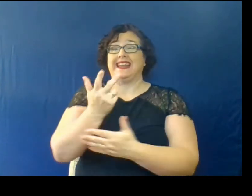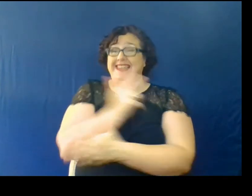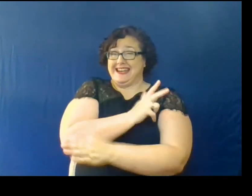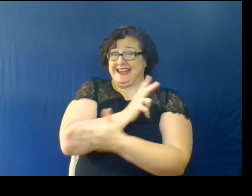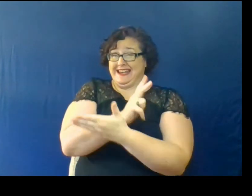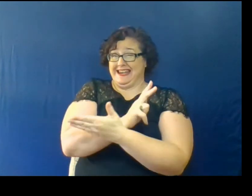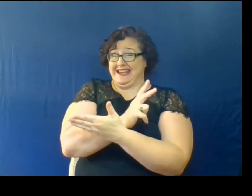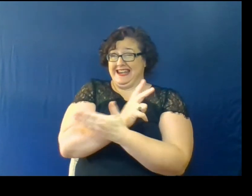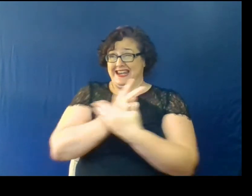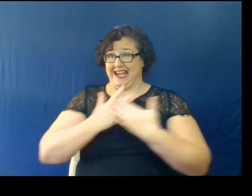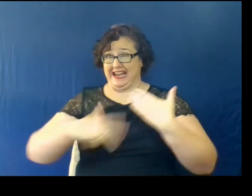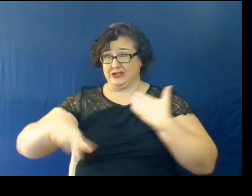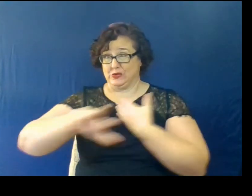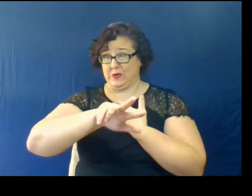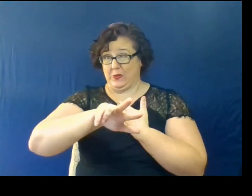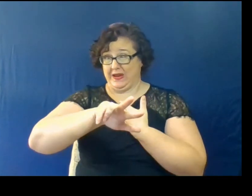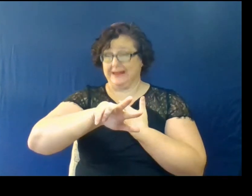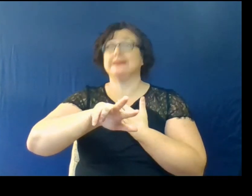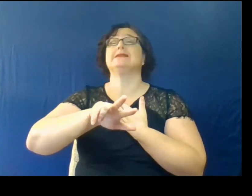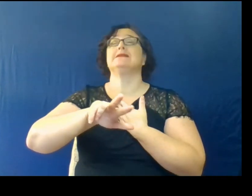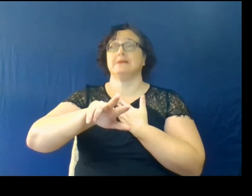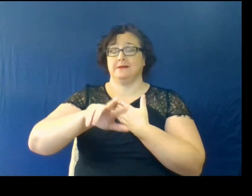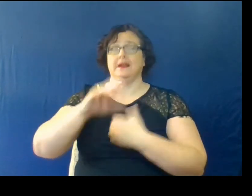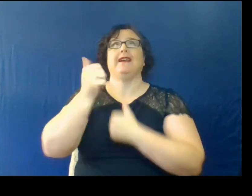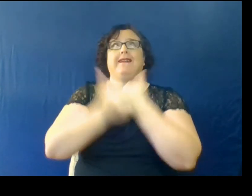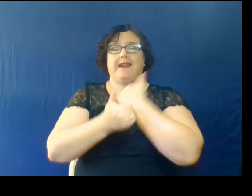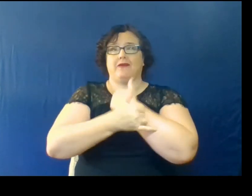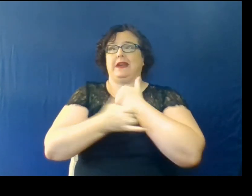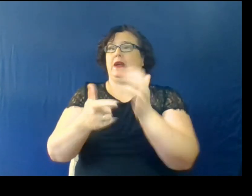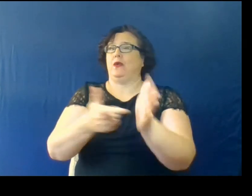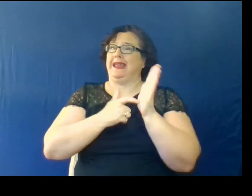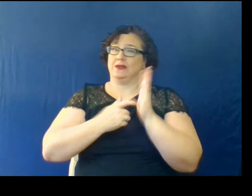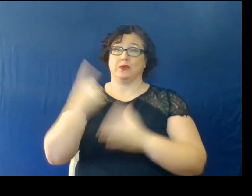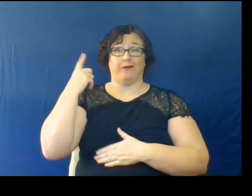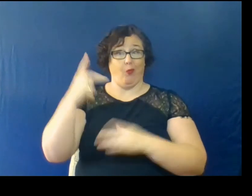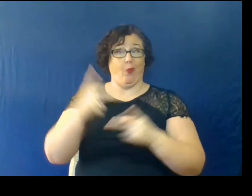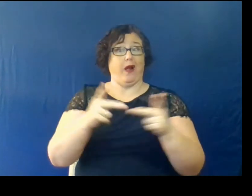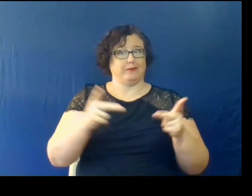least one polling place where they offer advanced voting. Now Fulton County for example is having I